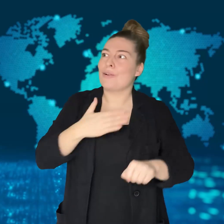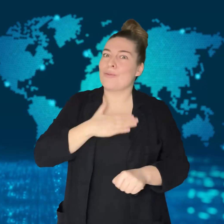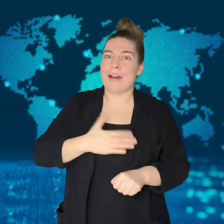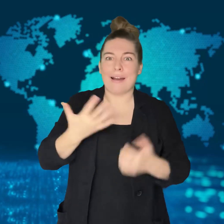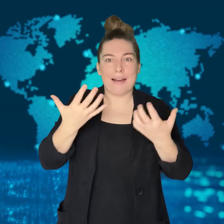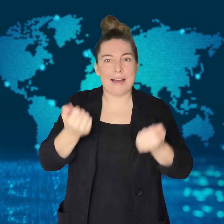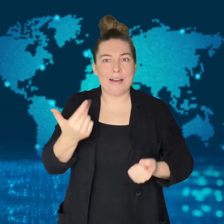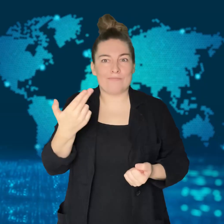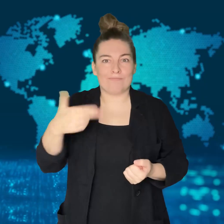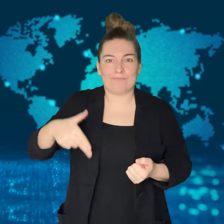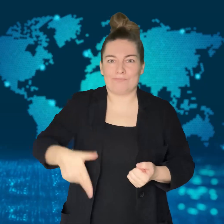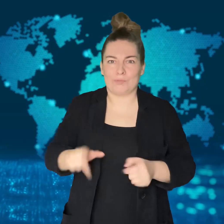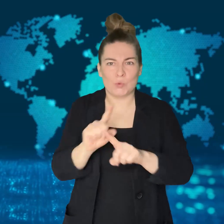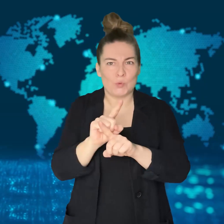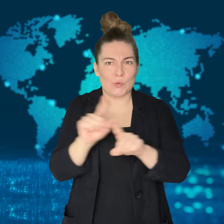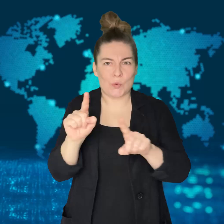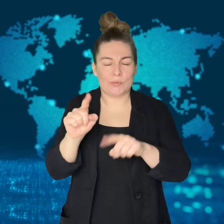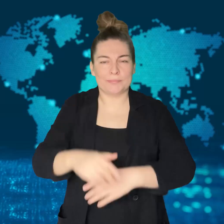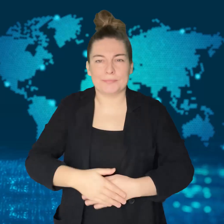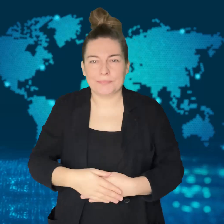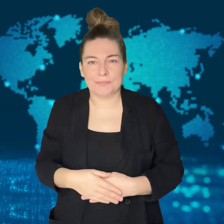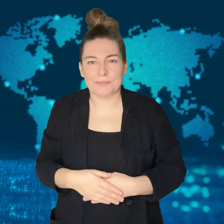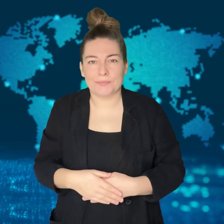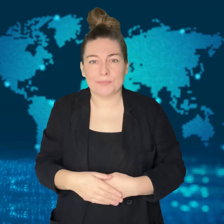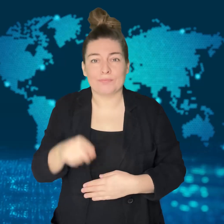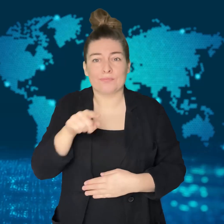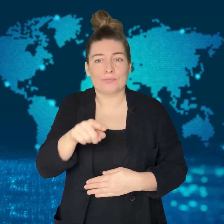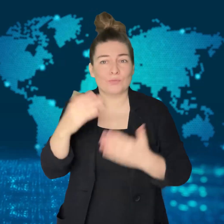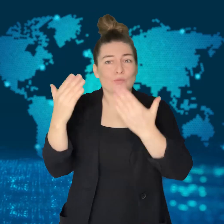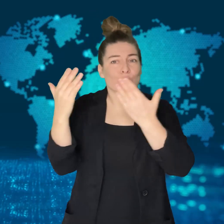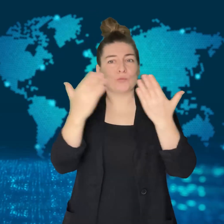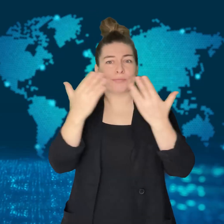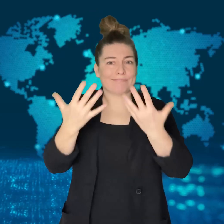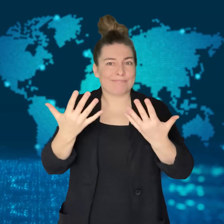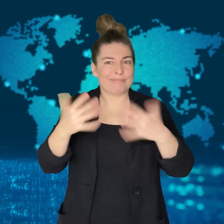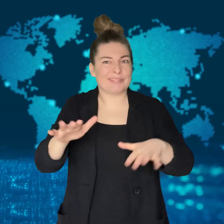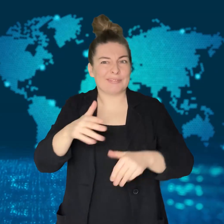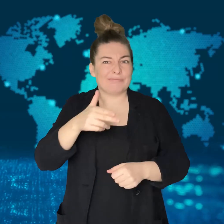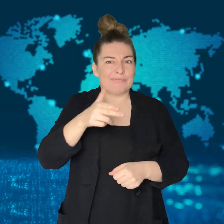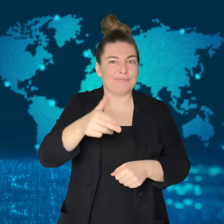There is no information regarding if the parents may be charged.